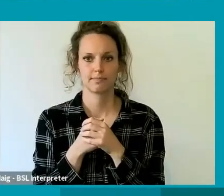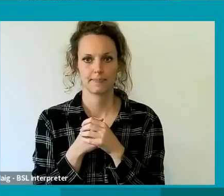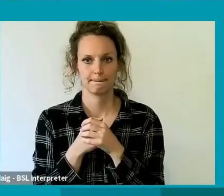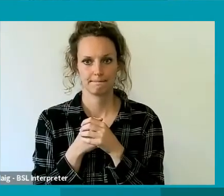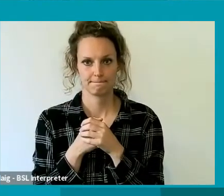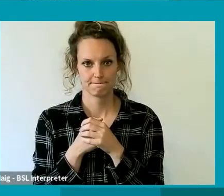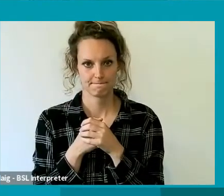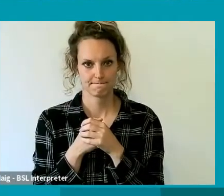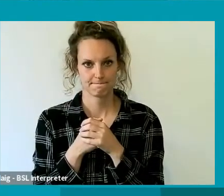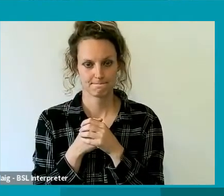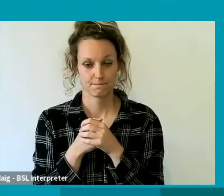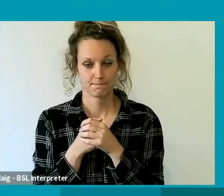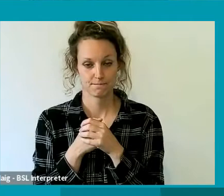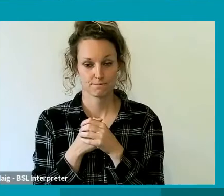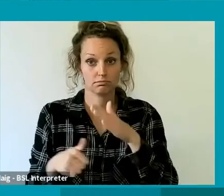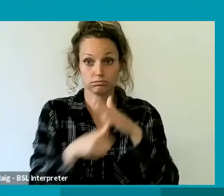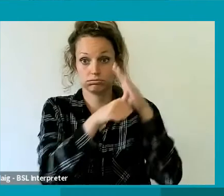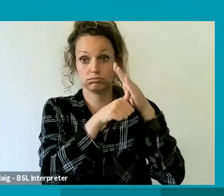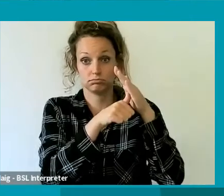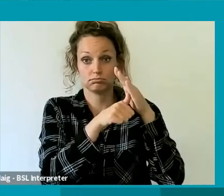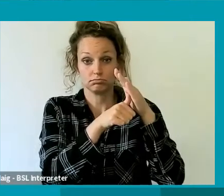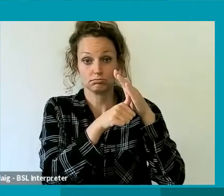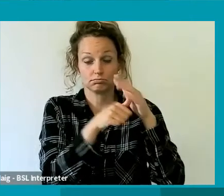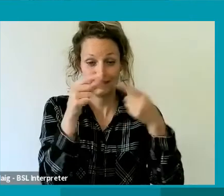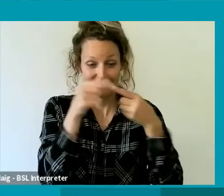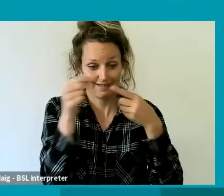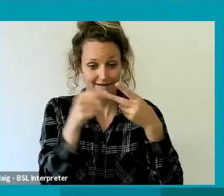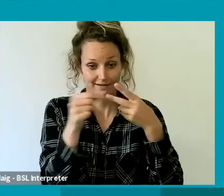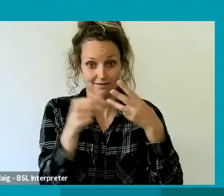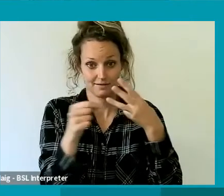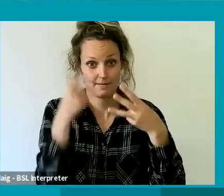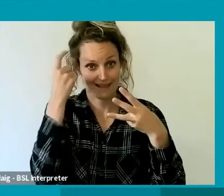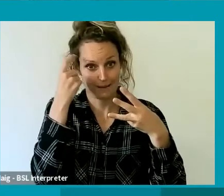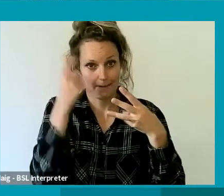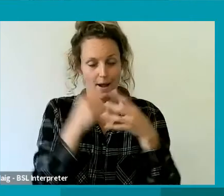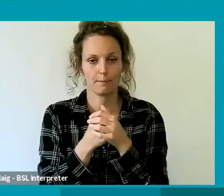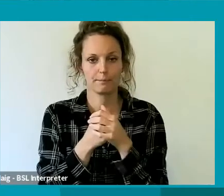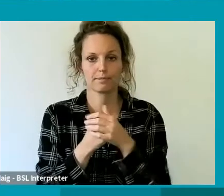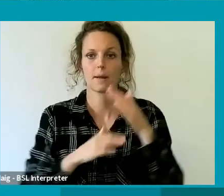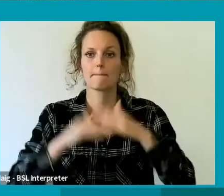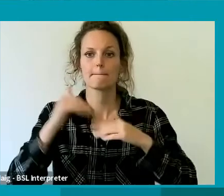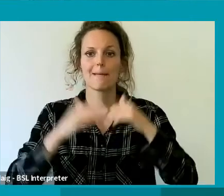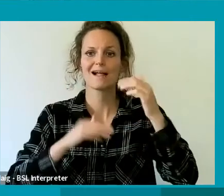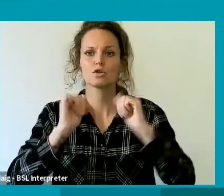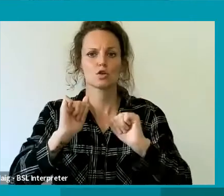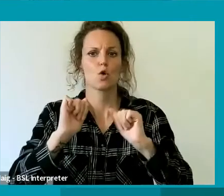you might want to think about. In order to build your brand, you need to be knowledgeable,